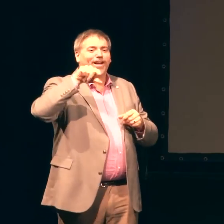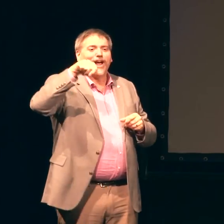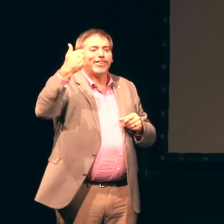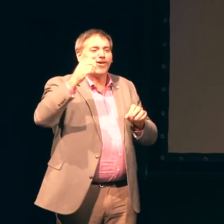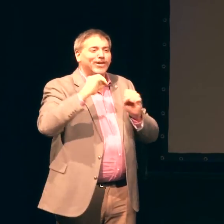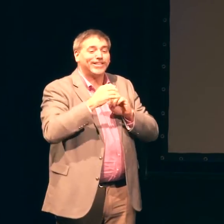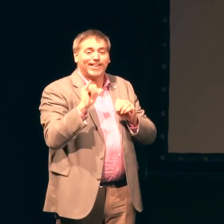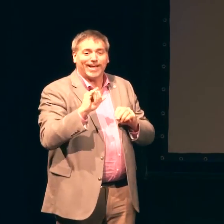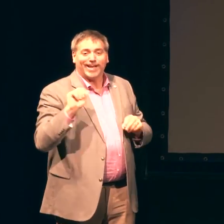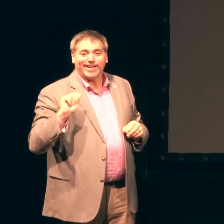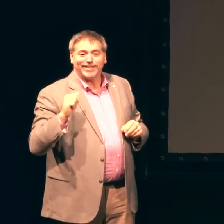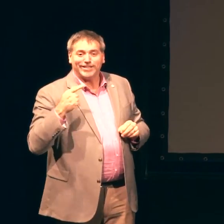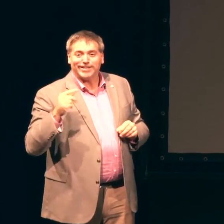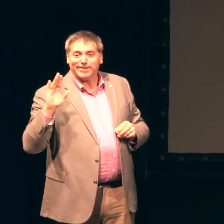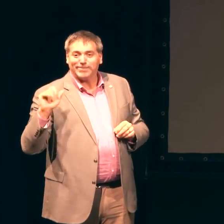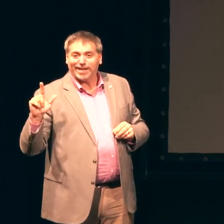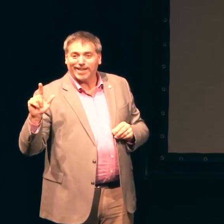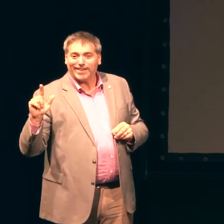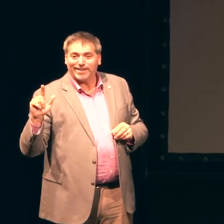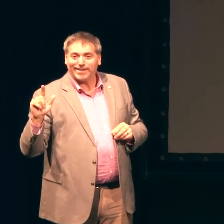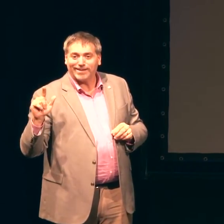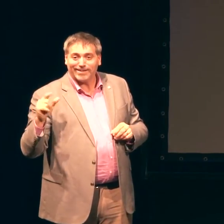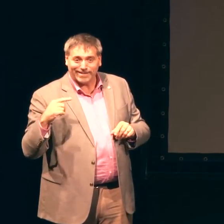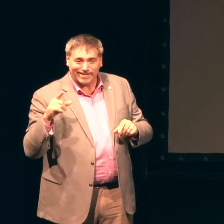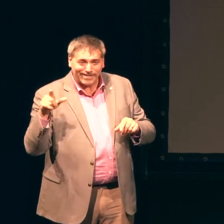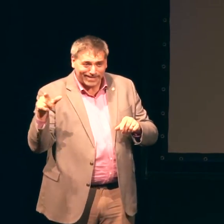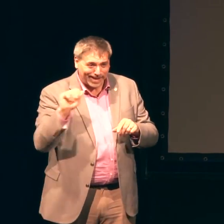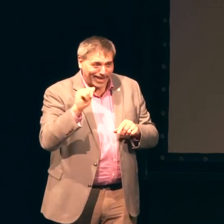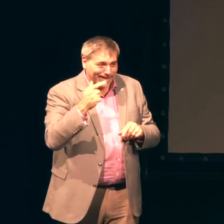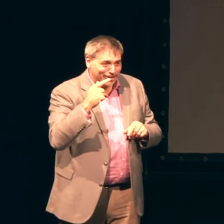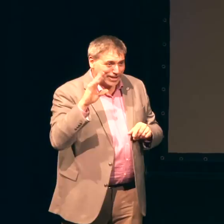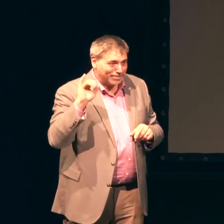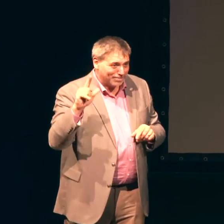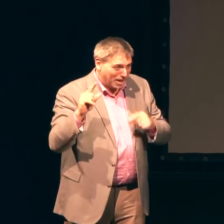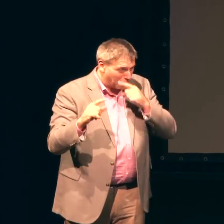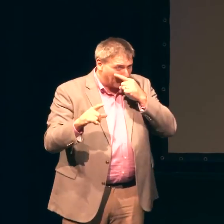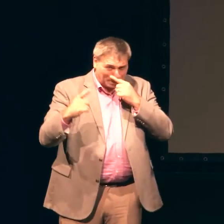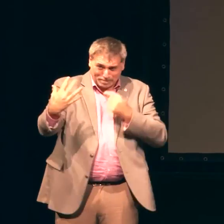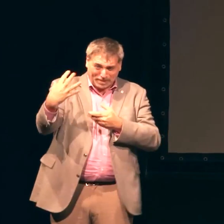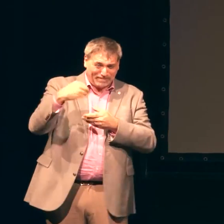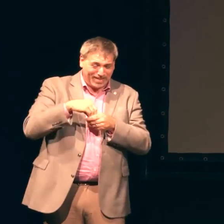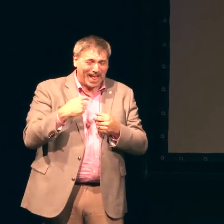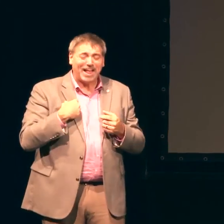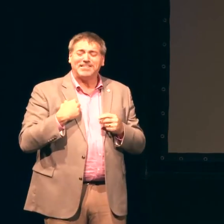different organizations like AG Belle, they have